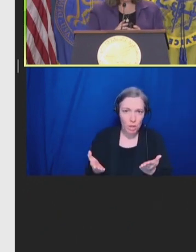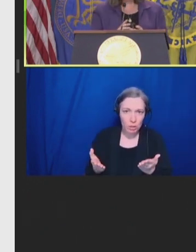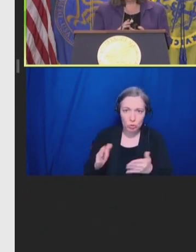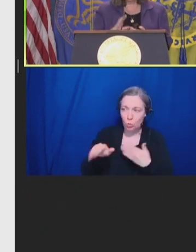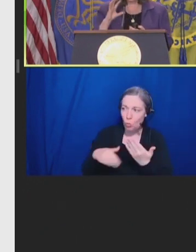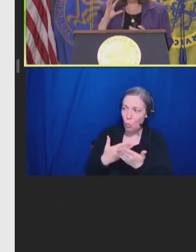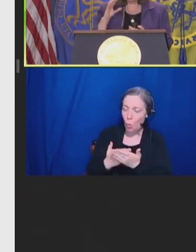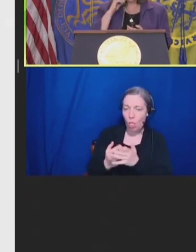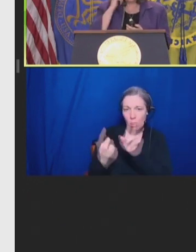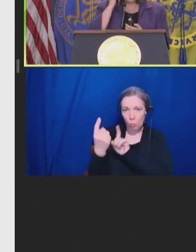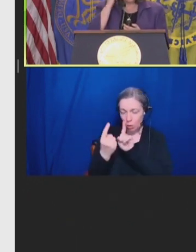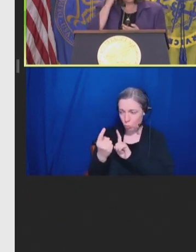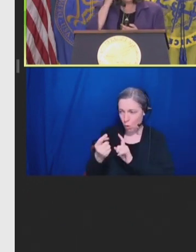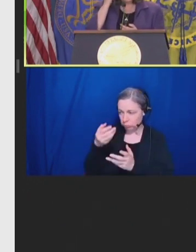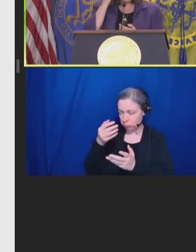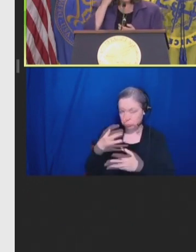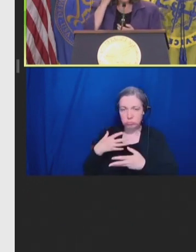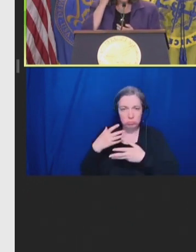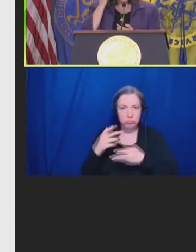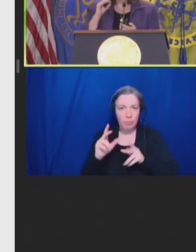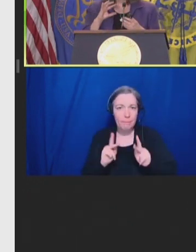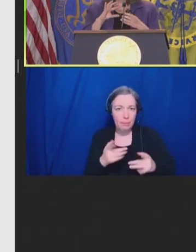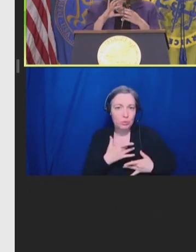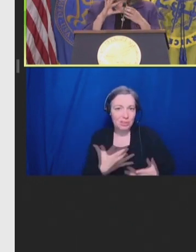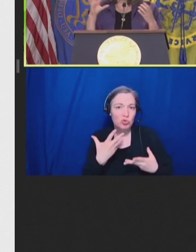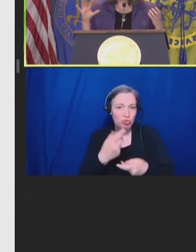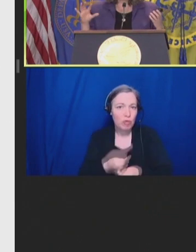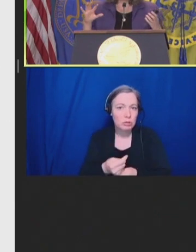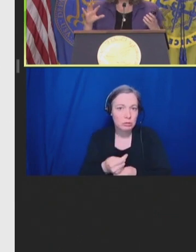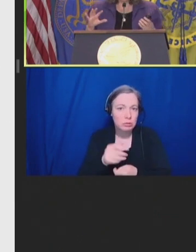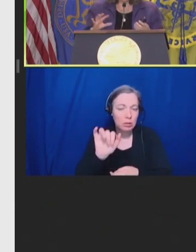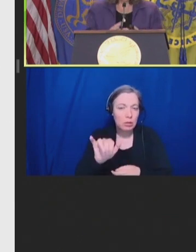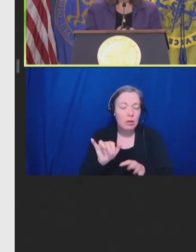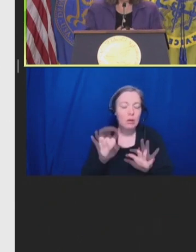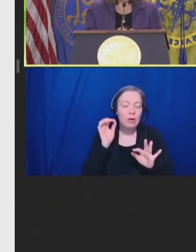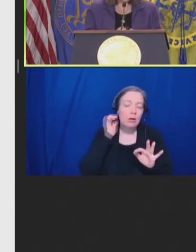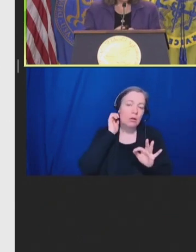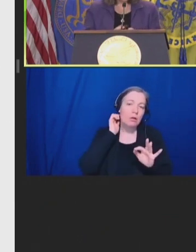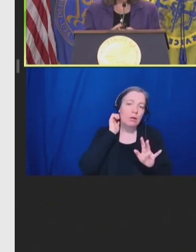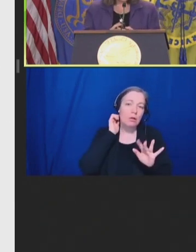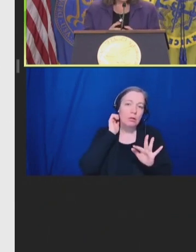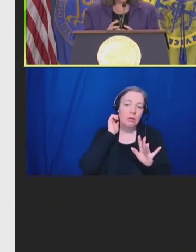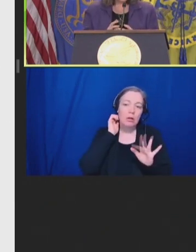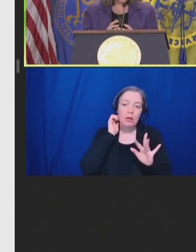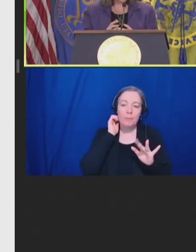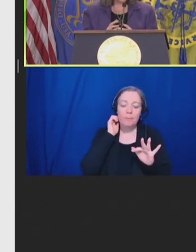And, you know -- so, one of the things that was published,